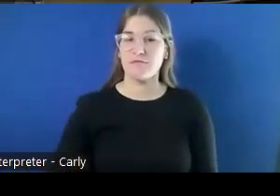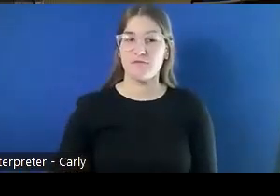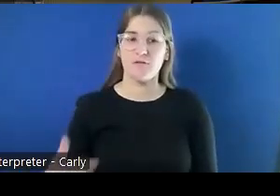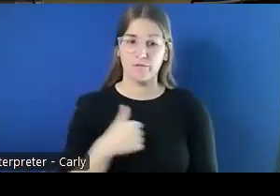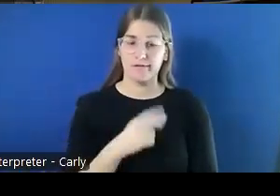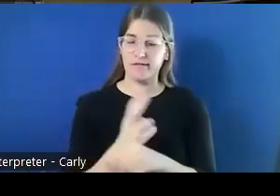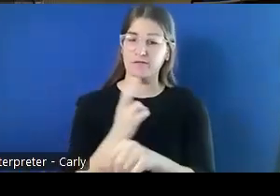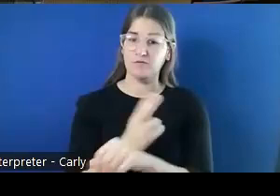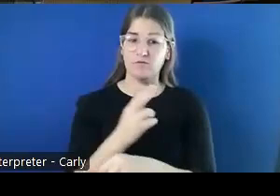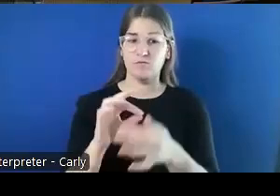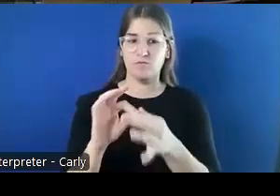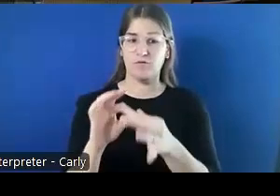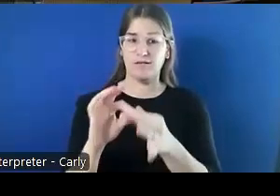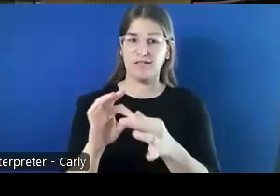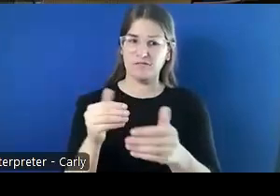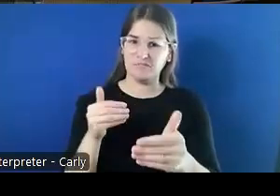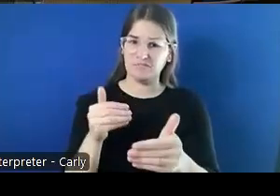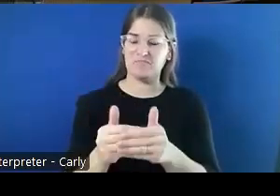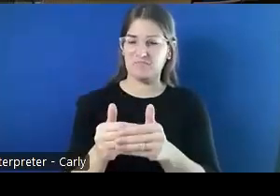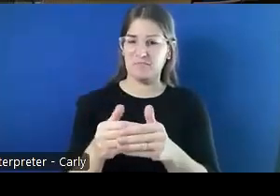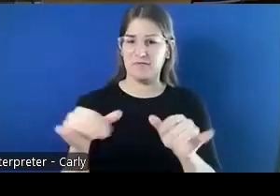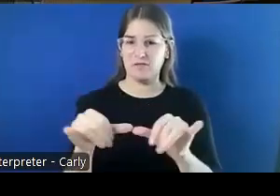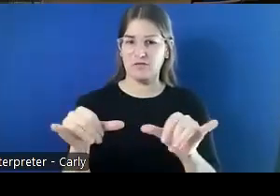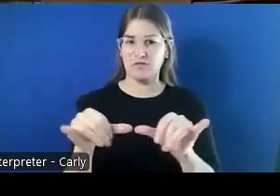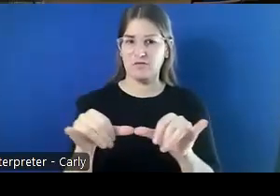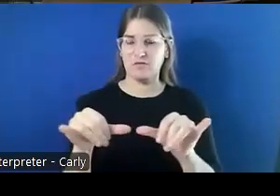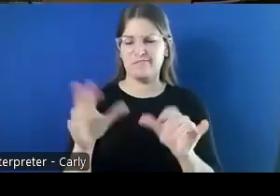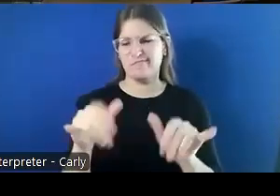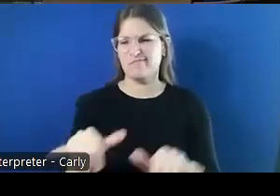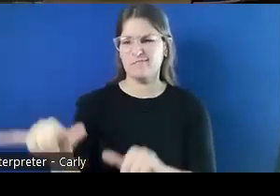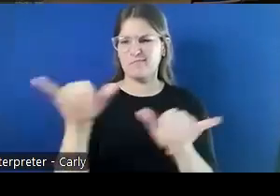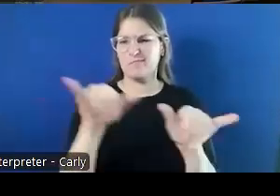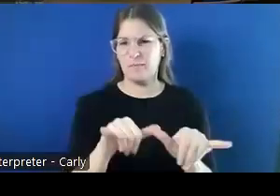unid dimensional relationship closeness scale which is a common relationship measure we also